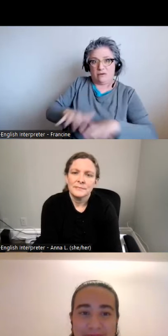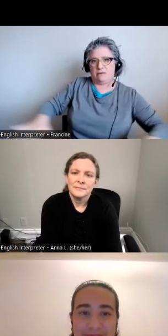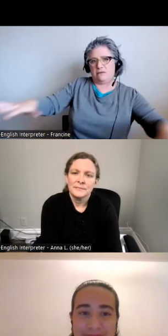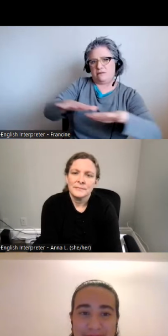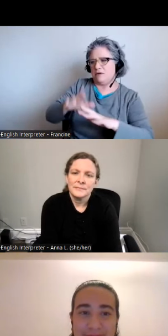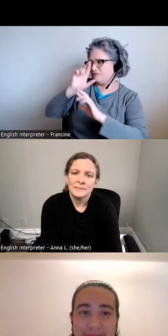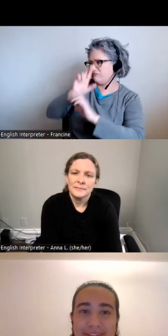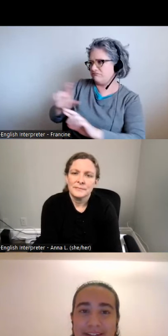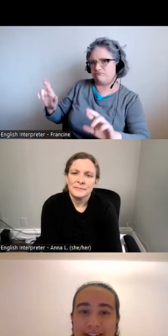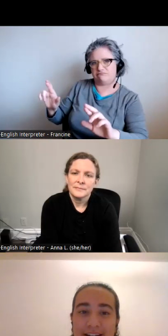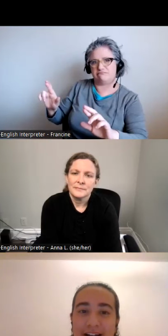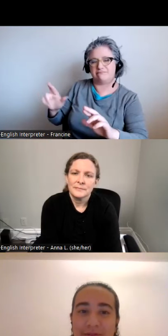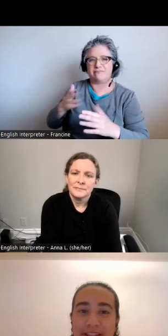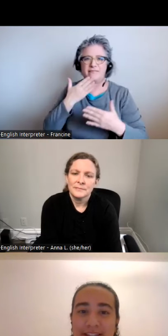For all, especially for those who are confronted by multiple intersecting forms of oppression, like what many disabled indigenous people, black people, and other people of color experience, on a regular basis, we ask that you join us, in having gratitude, for the opportunity to live play and work, on this